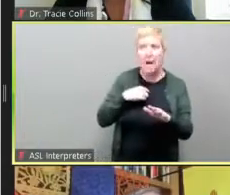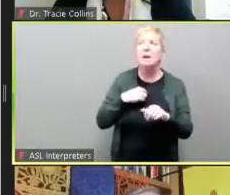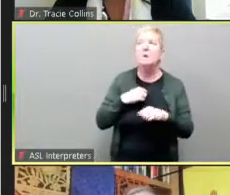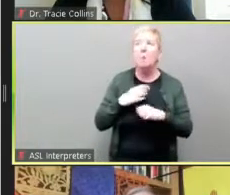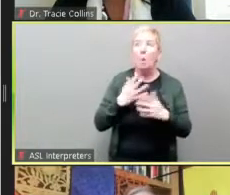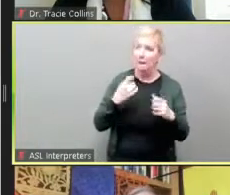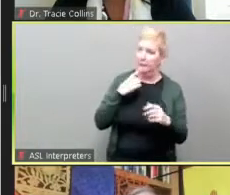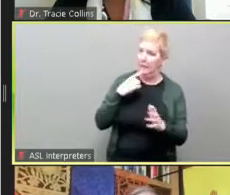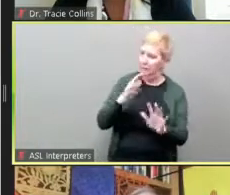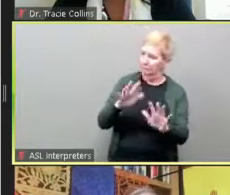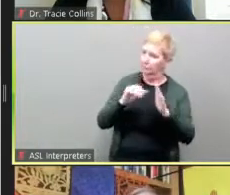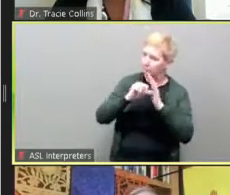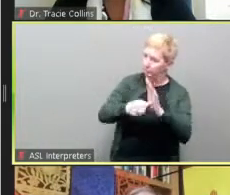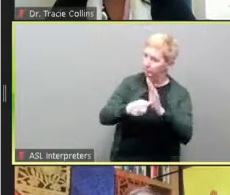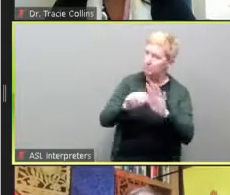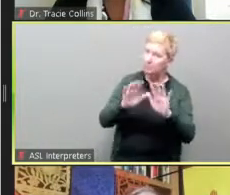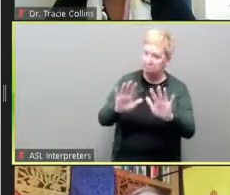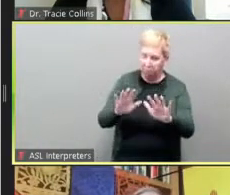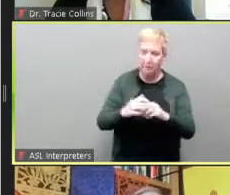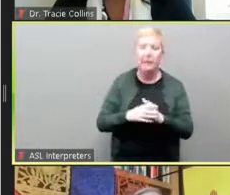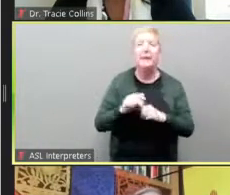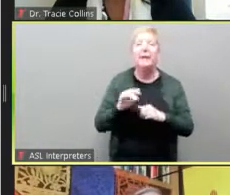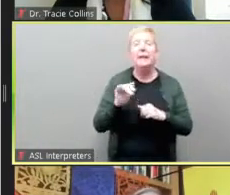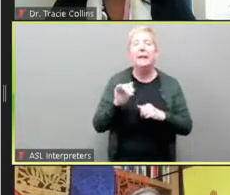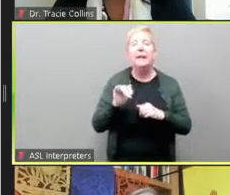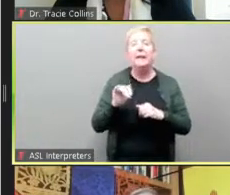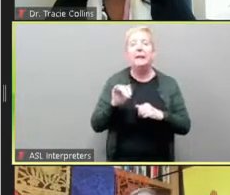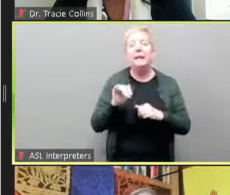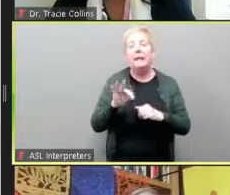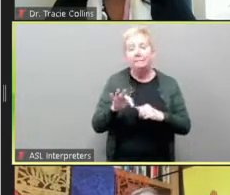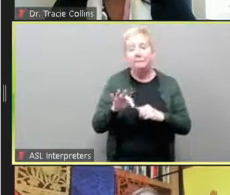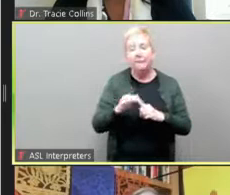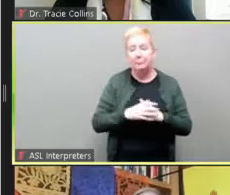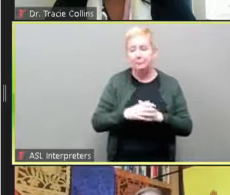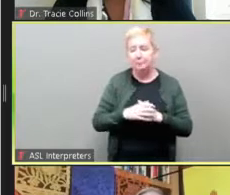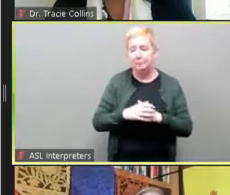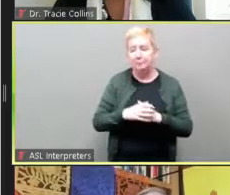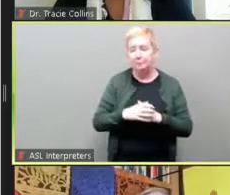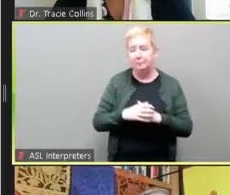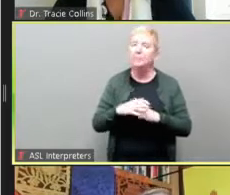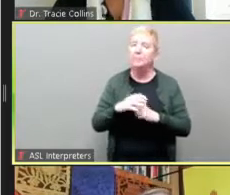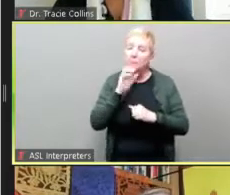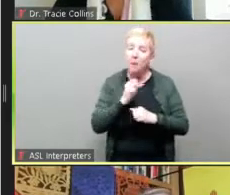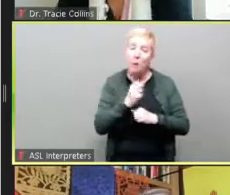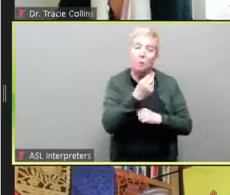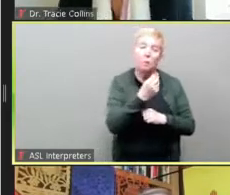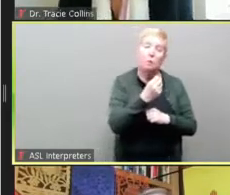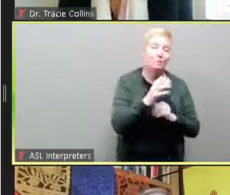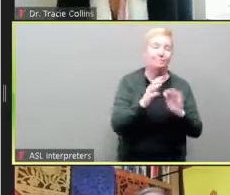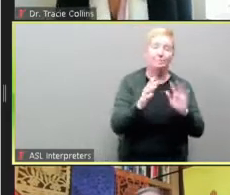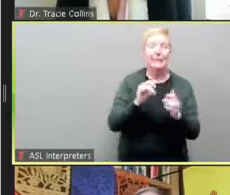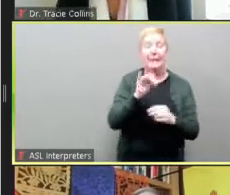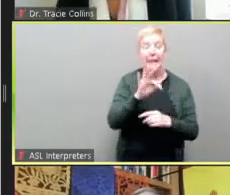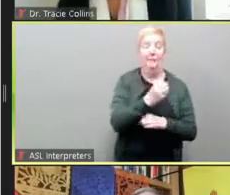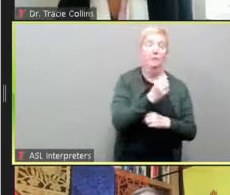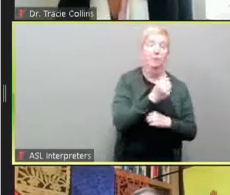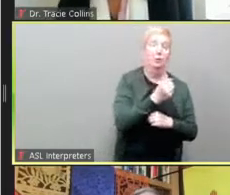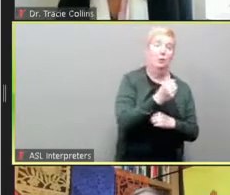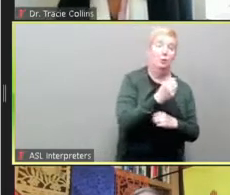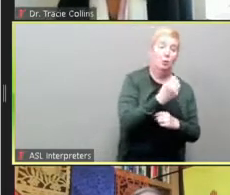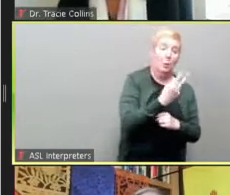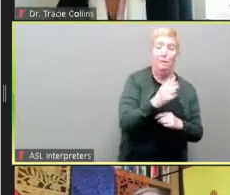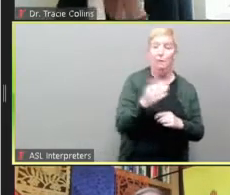if you know, yes, the 12-15 kids start getting vaccinated and then their rates